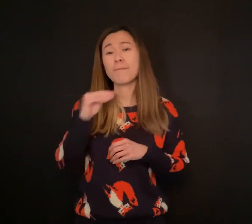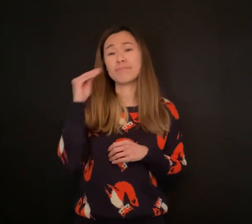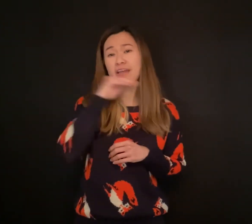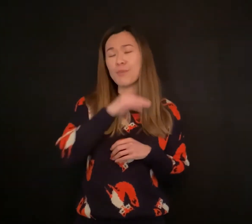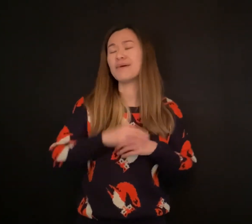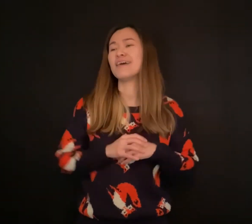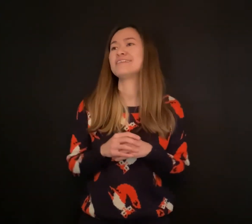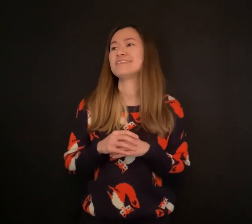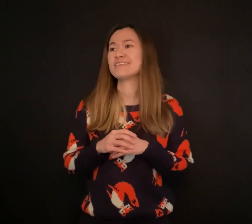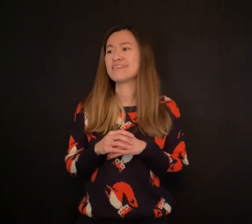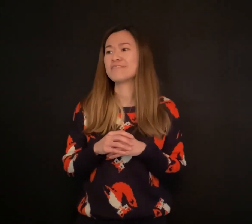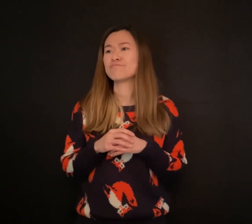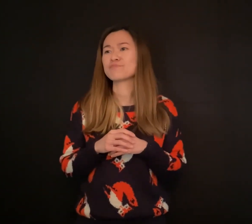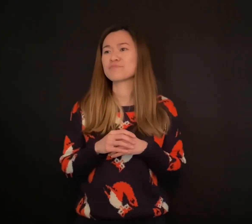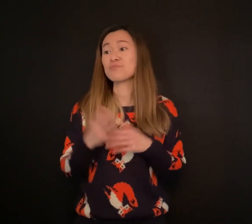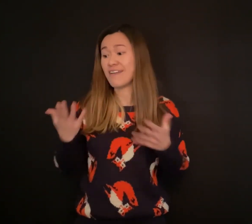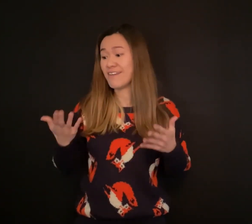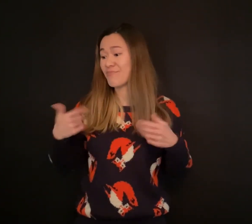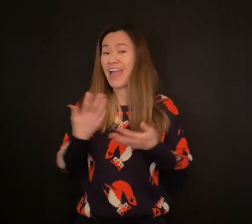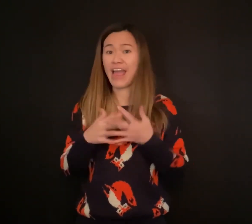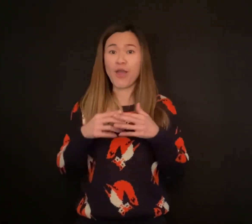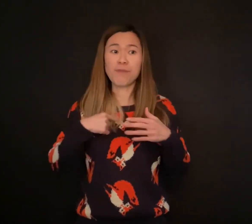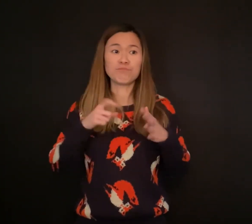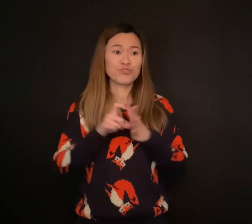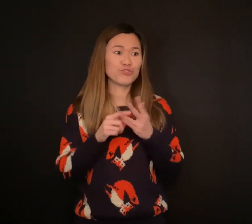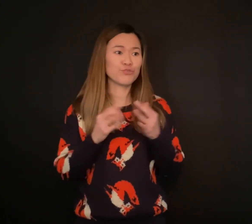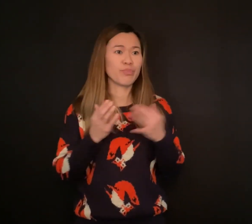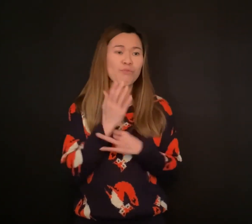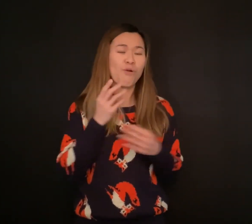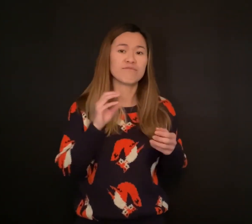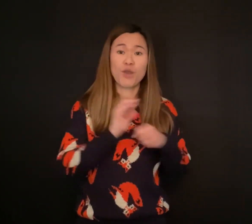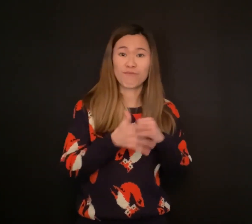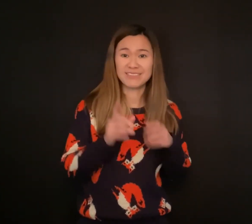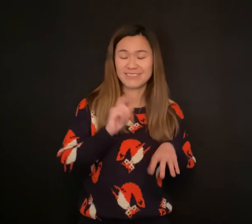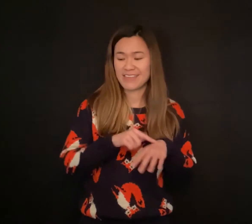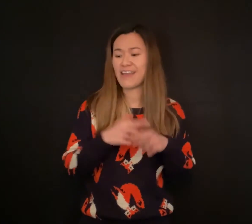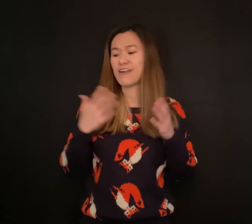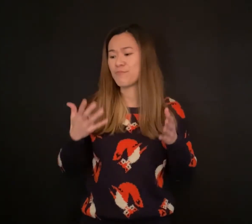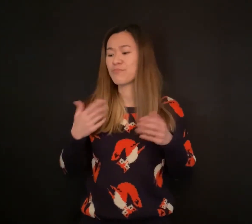I live in Melbourne. So what am I doing through COVID?